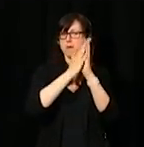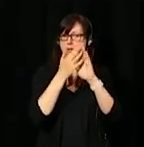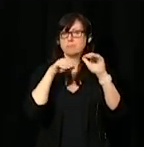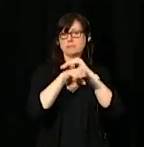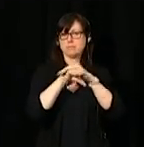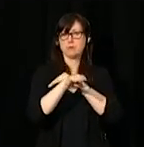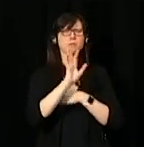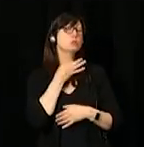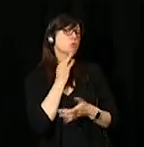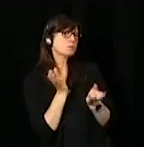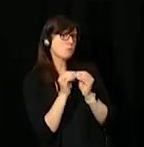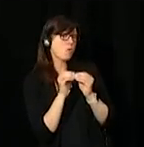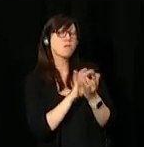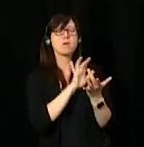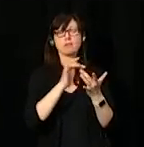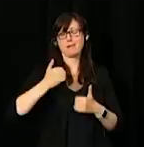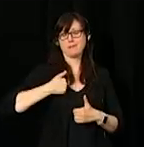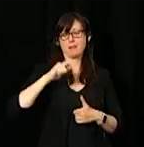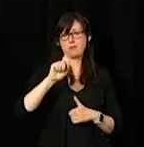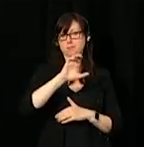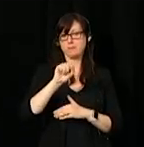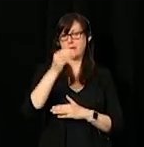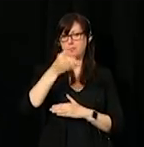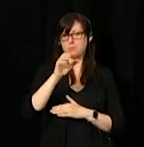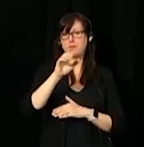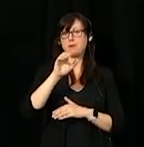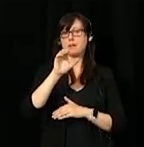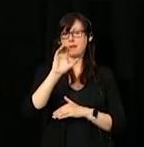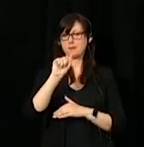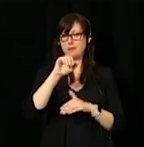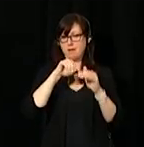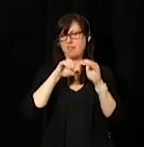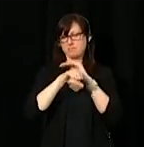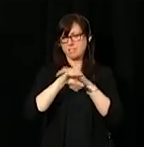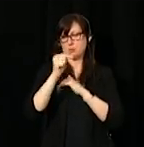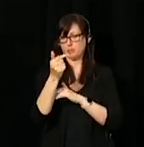For more information, you can go to Canada.ca/accessiblegc.